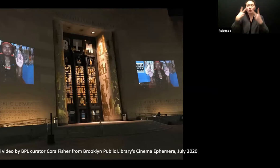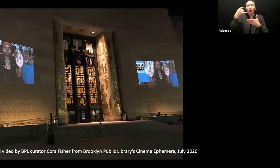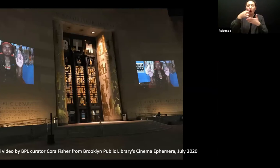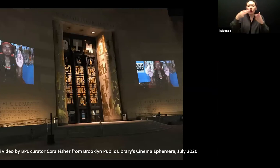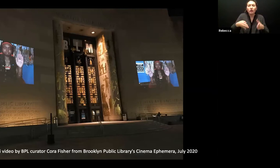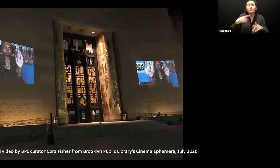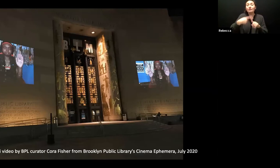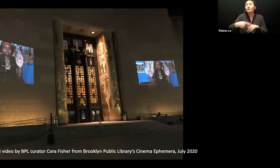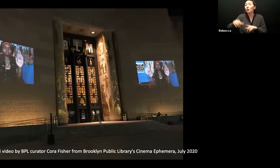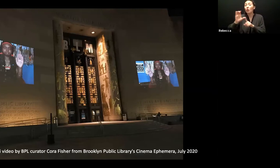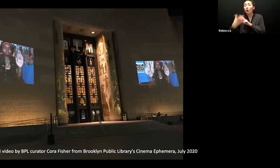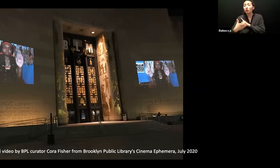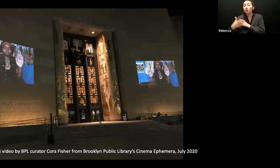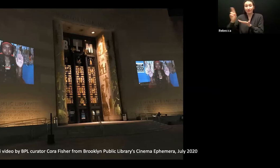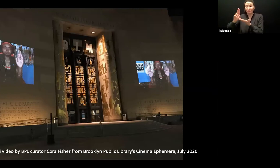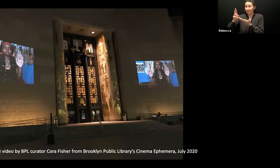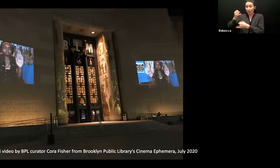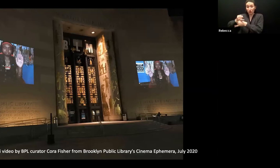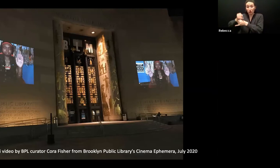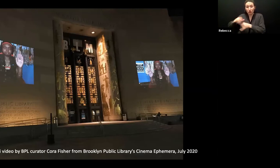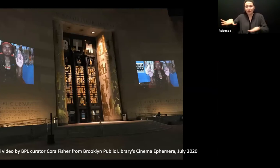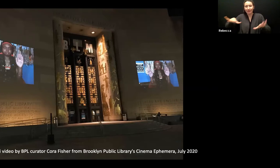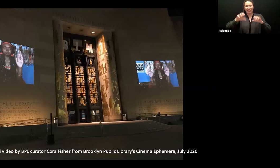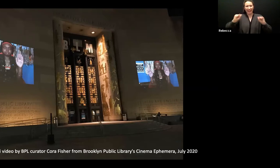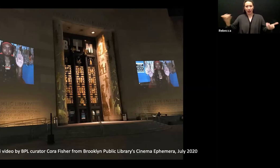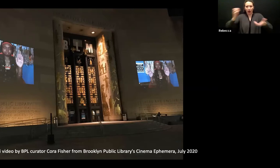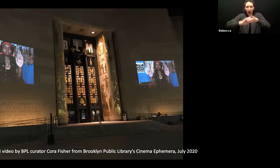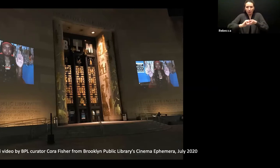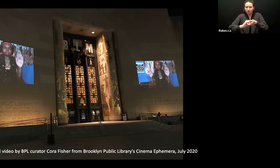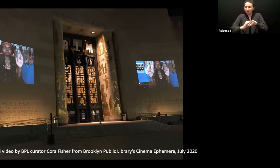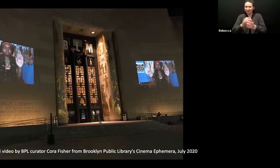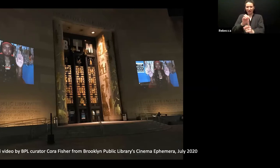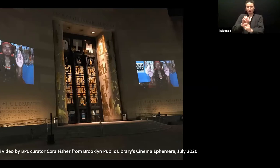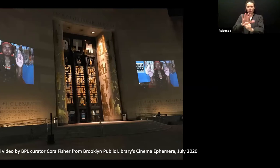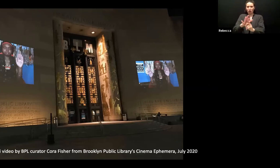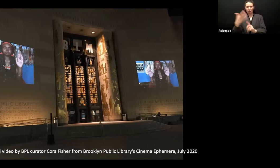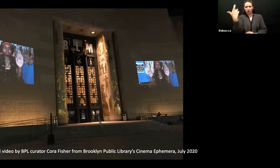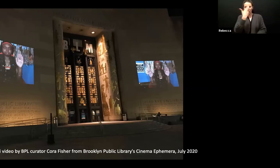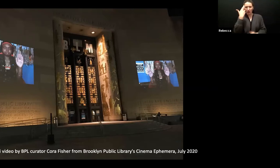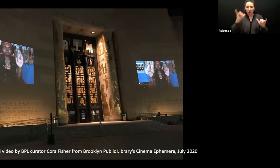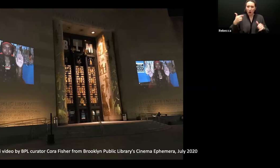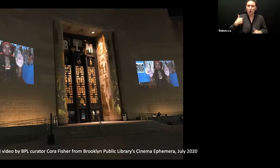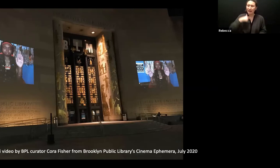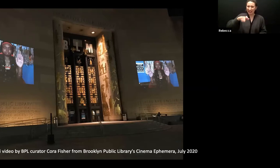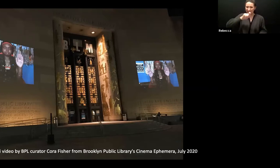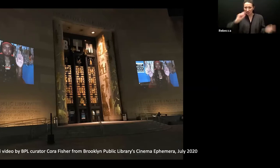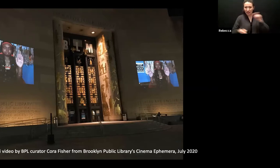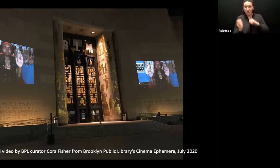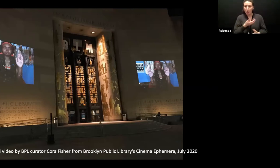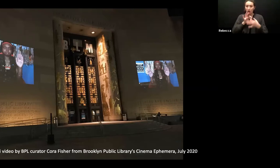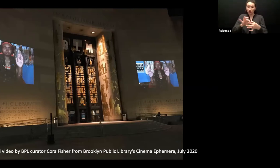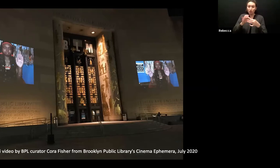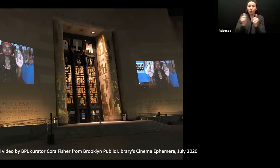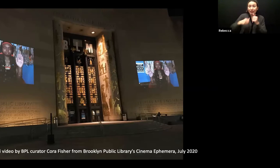sees it, most definitely yet, still impactful, absolutely. Kara Walker whose work has explored